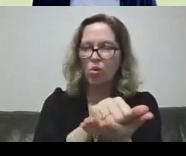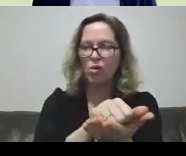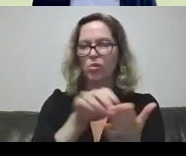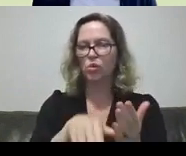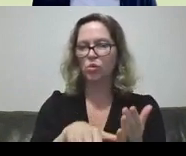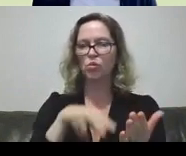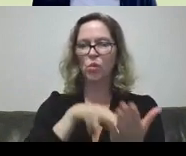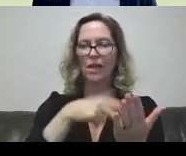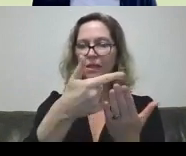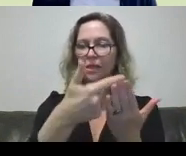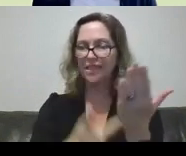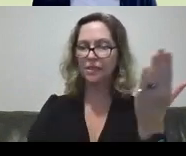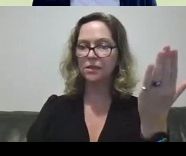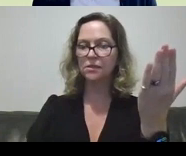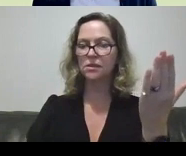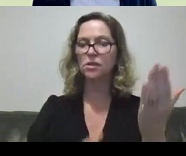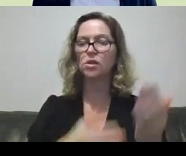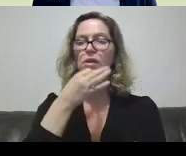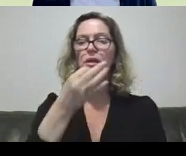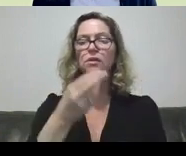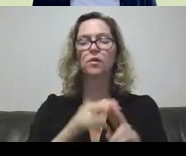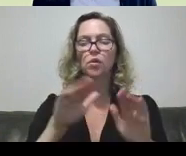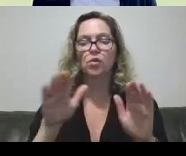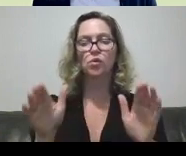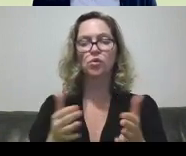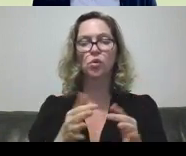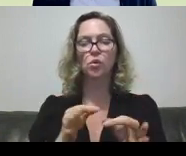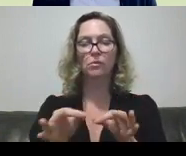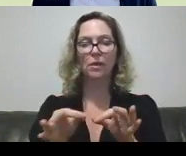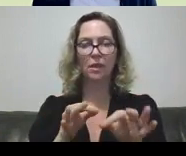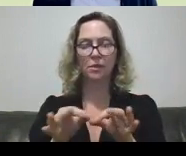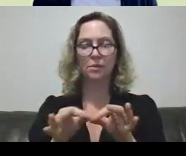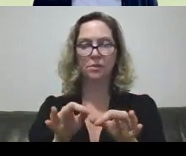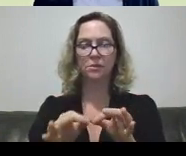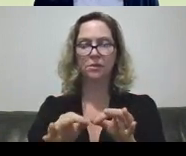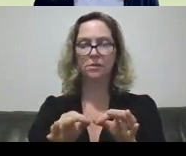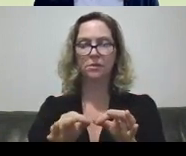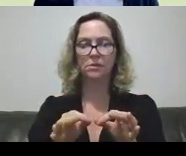negotiate a shorter plan that includes that budget to gather the